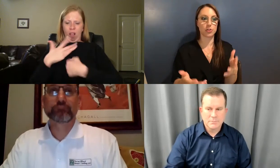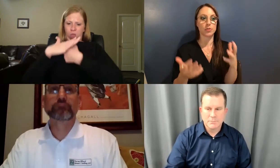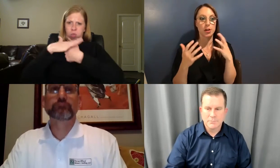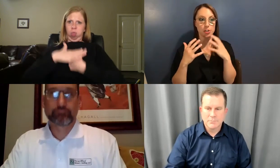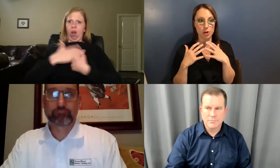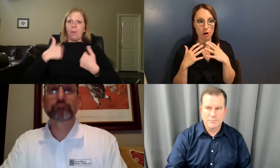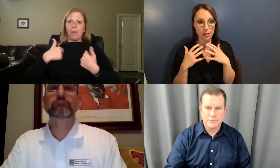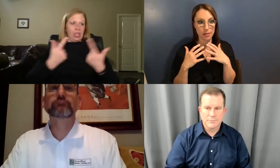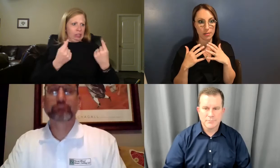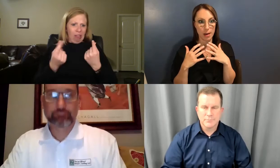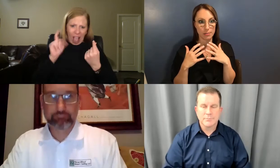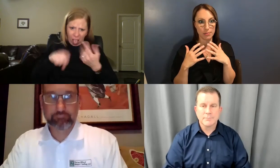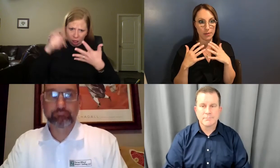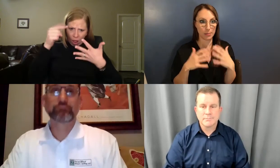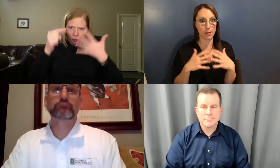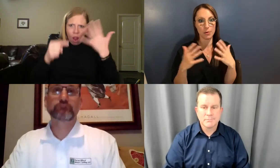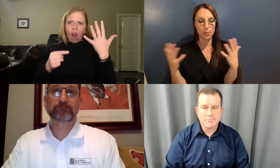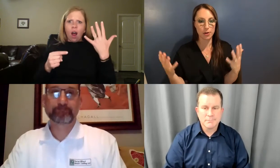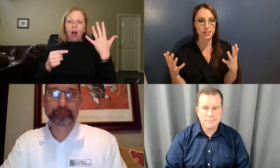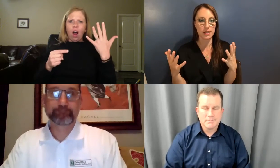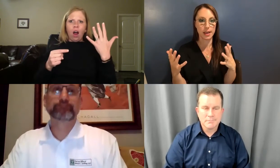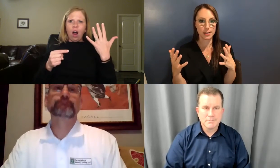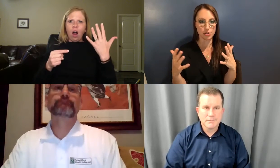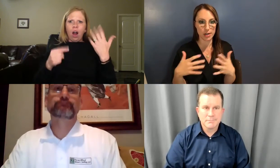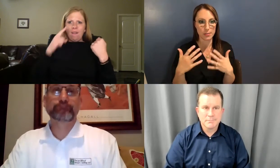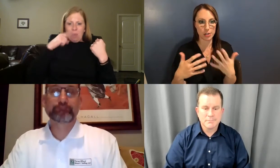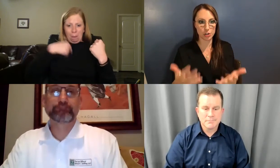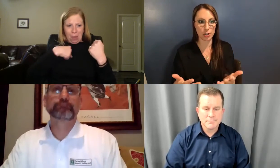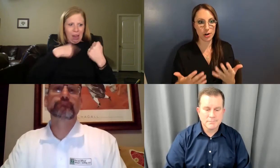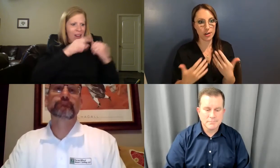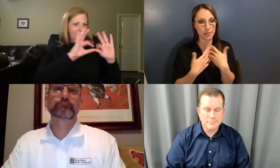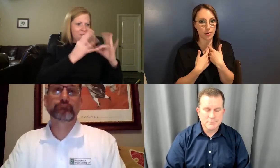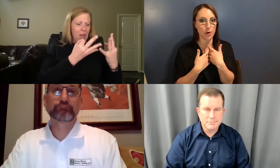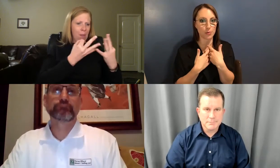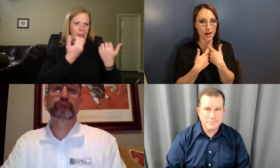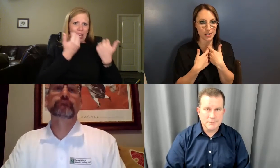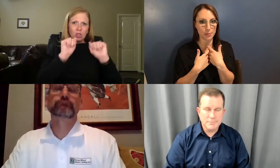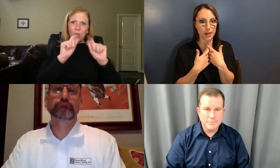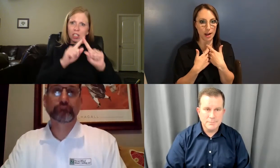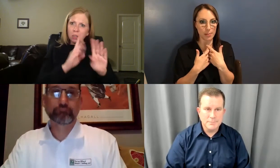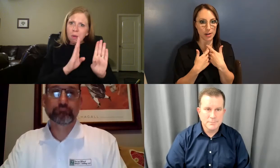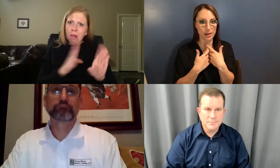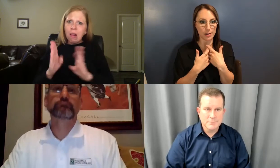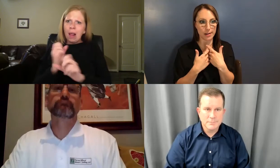there's so much pressure on that family member or person that is trying to make sure that their own rights are being accommodated